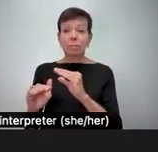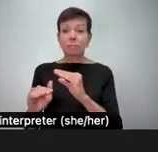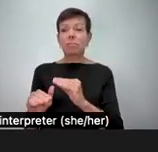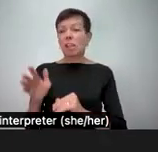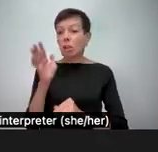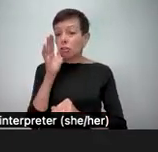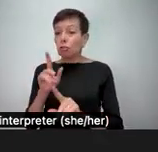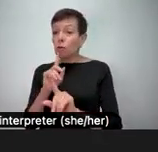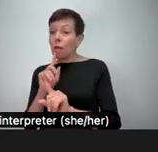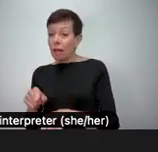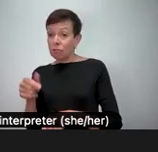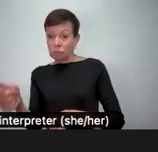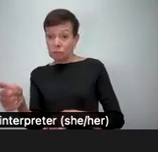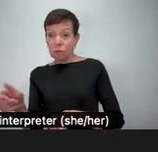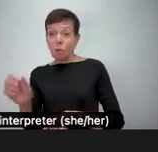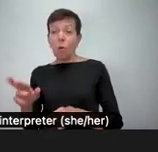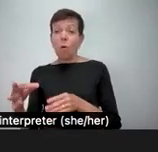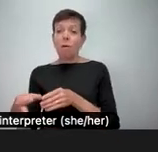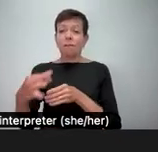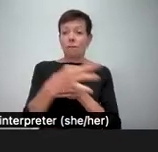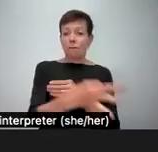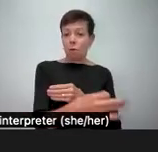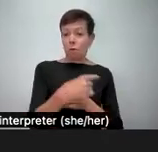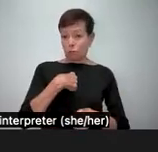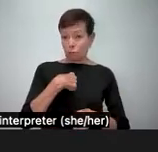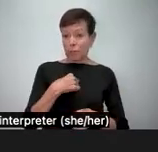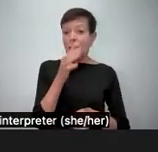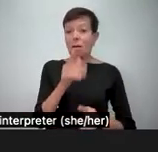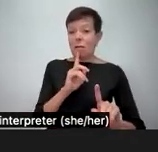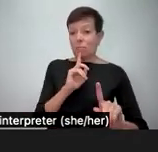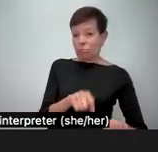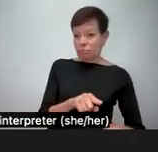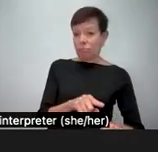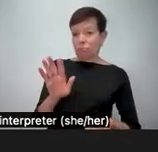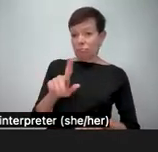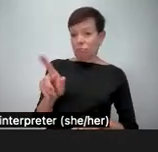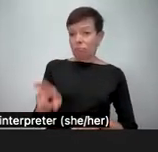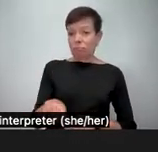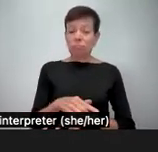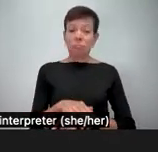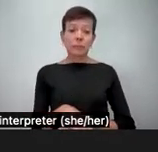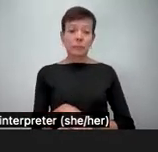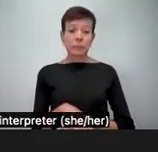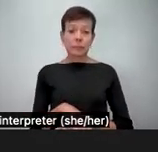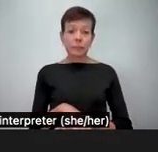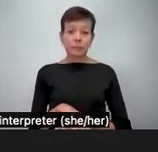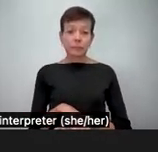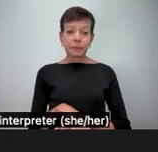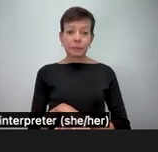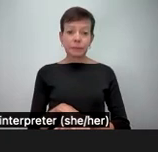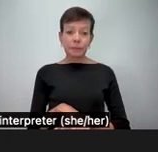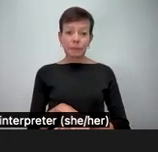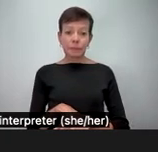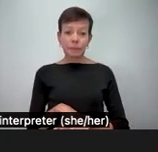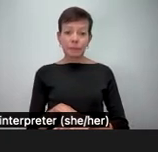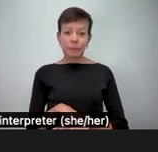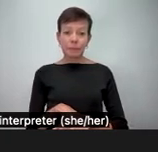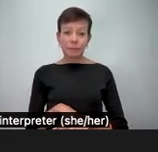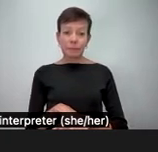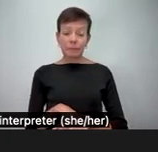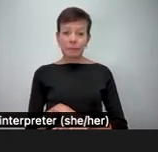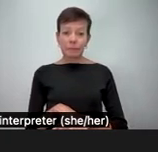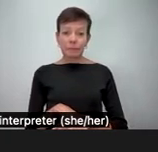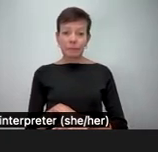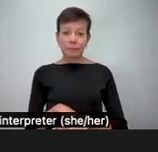or she might just forward the email right along to me and I'll answer it as well.